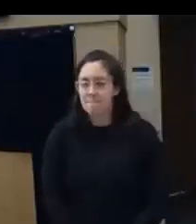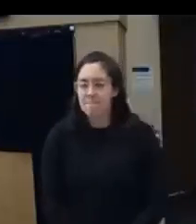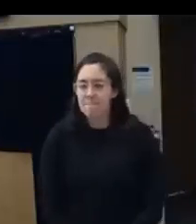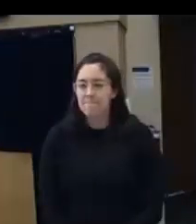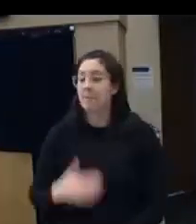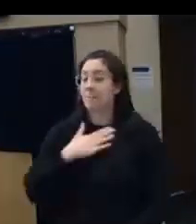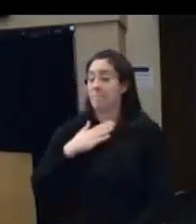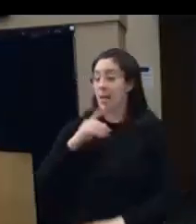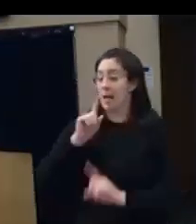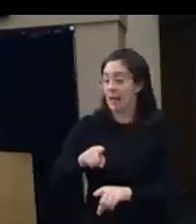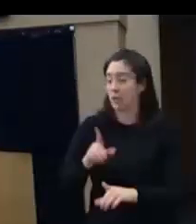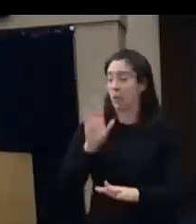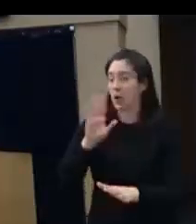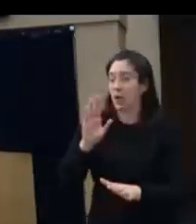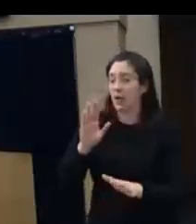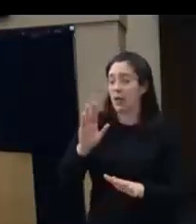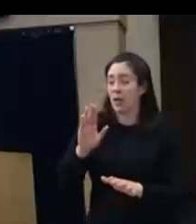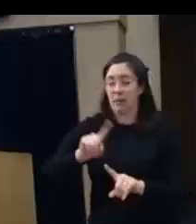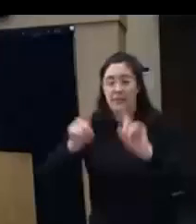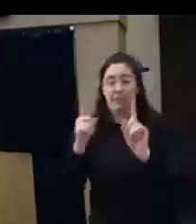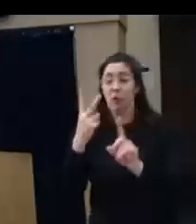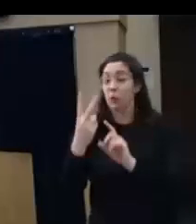my answer for you will be different over the past two years than it would have been before